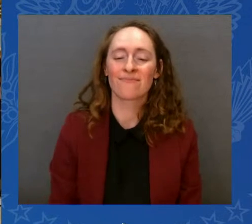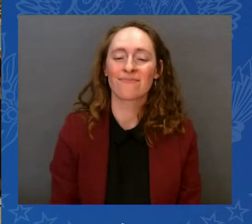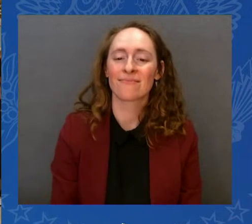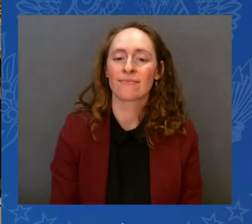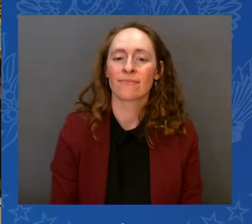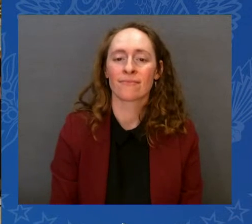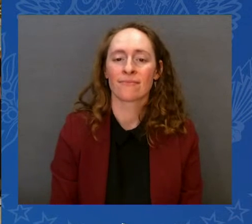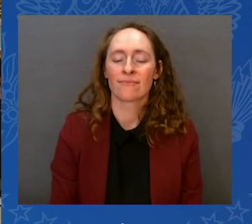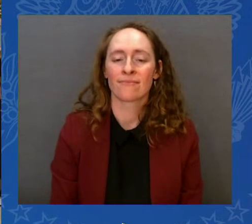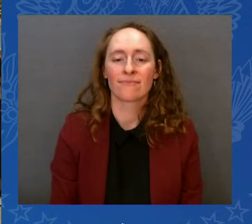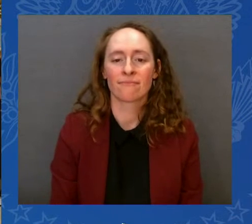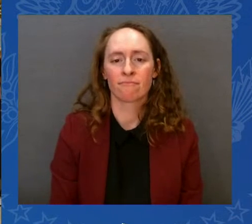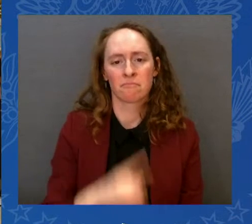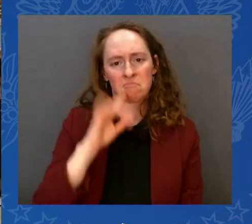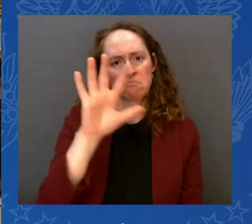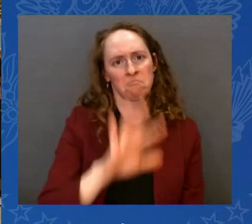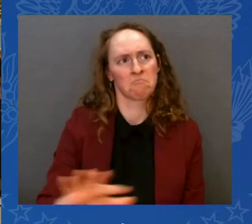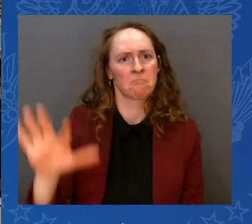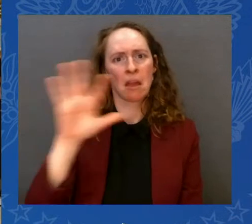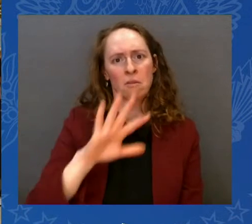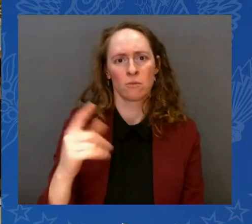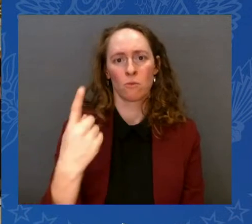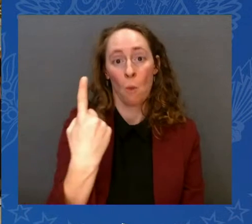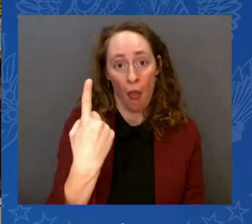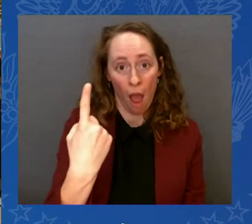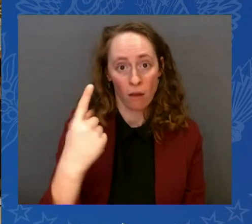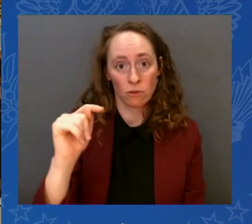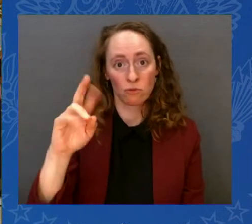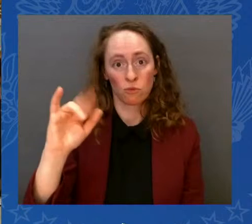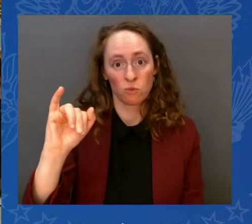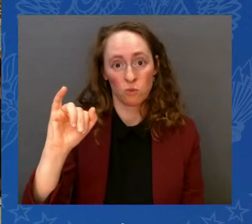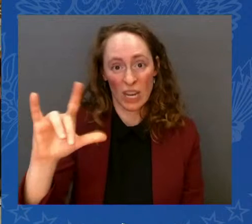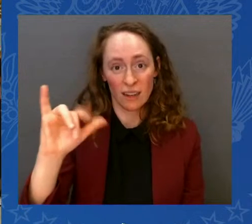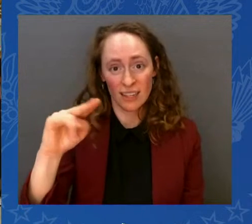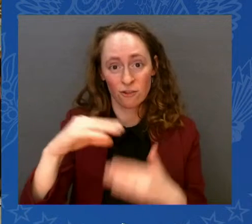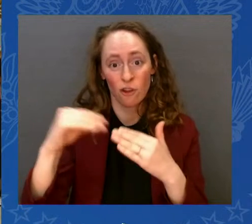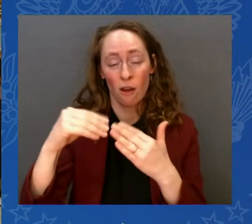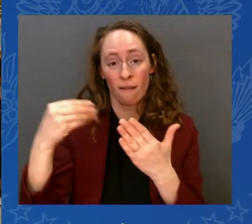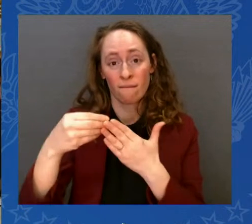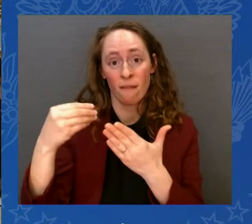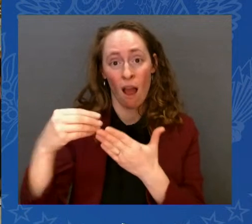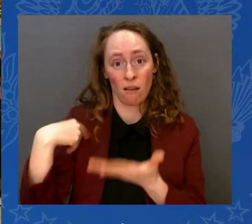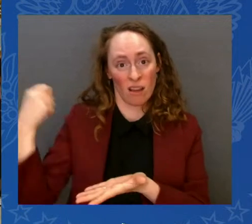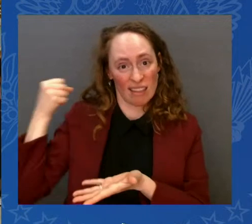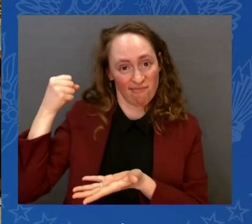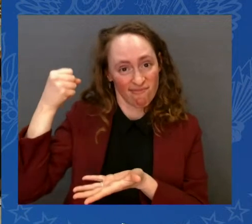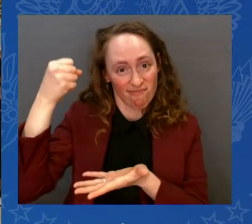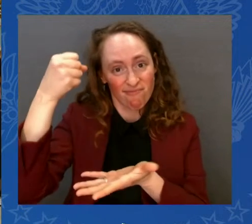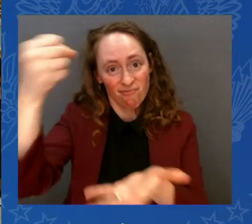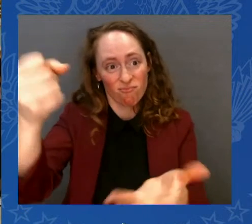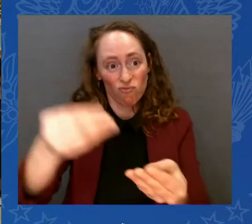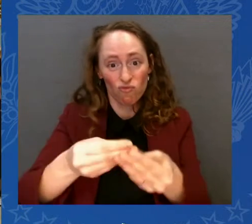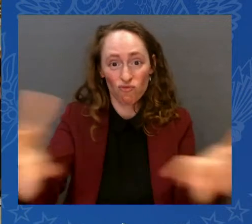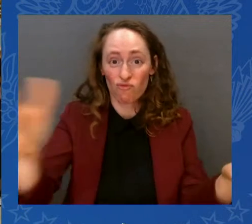that will hit the streets of America to address this pressing issue. And again, it will be your leadership